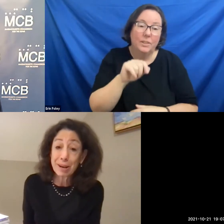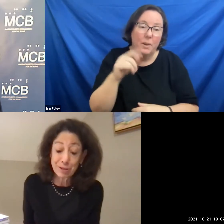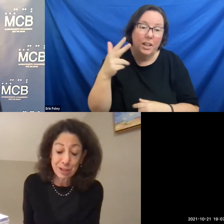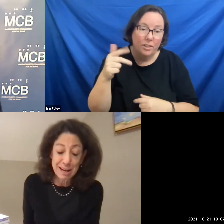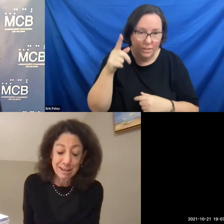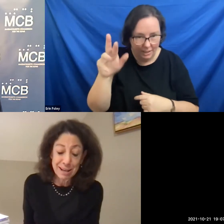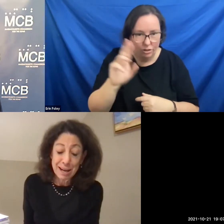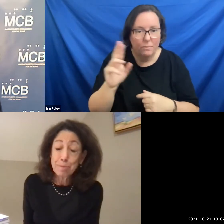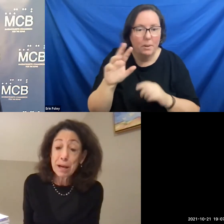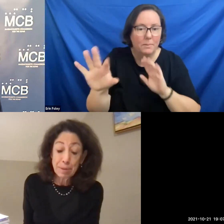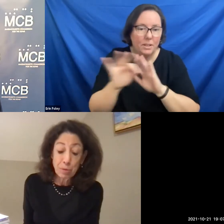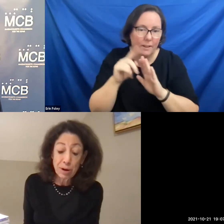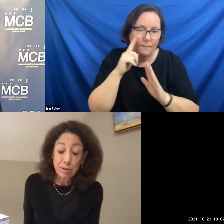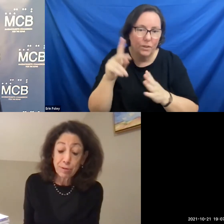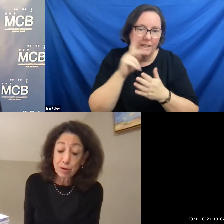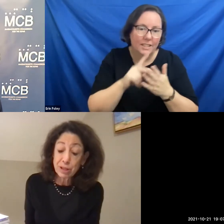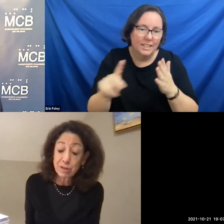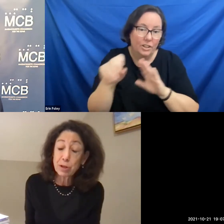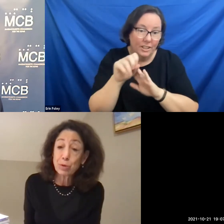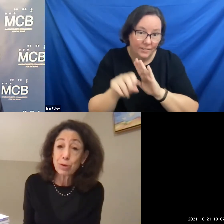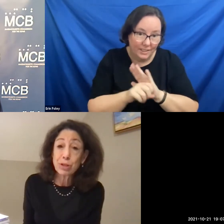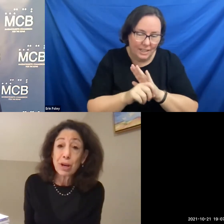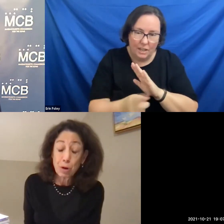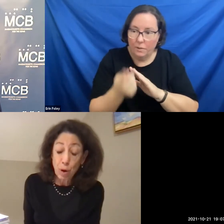of State becoming one of the first individuals who